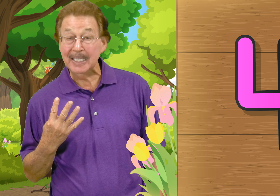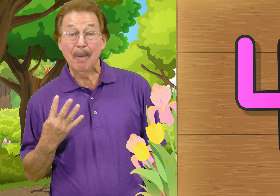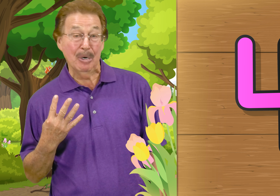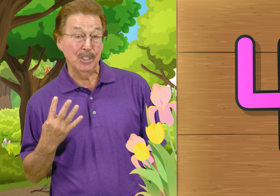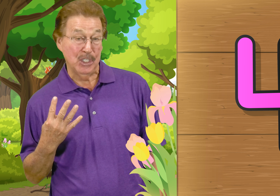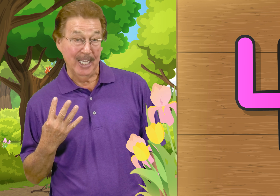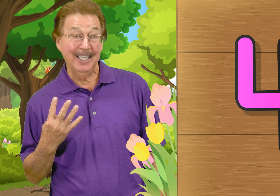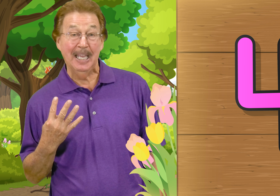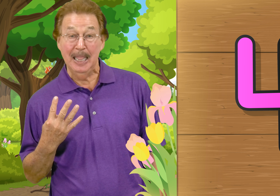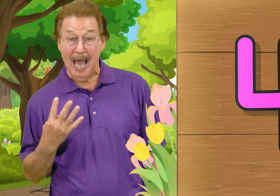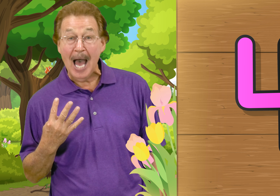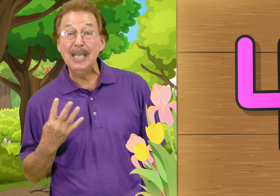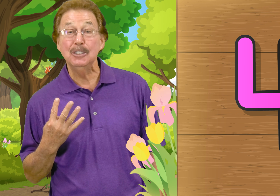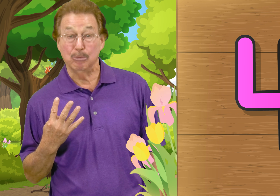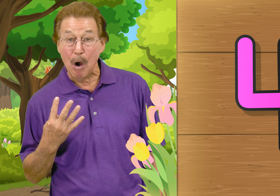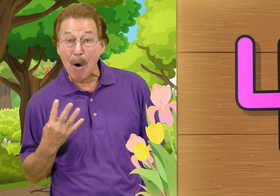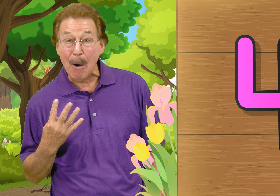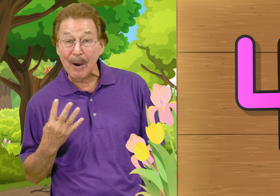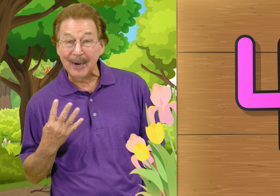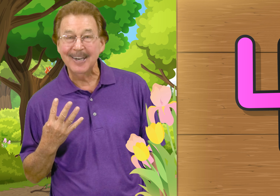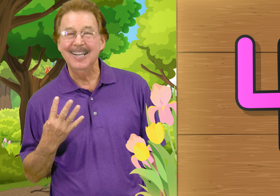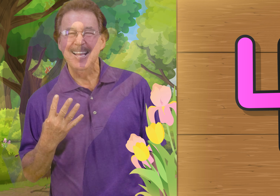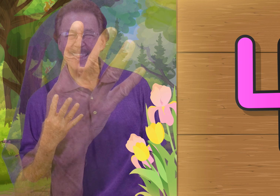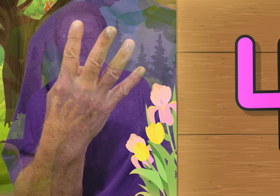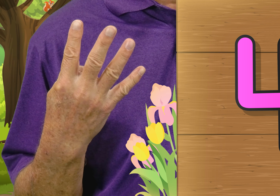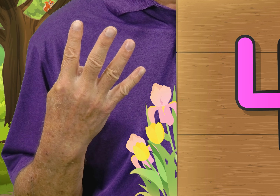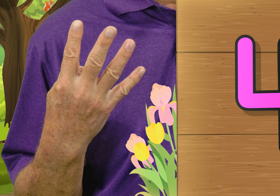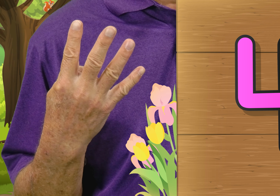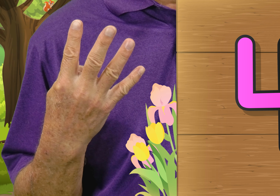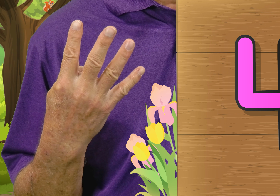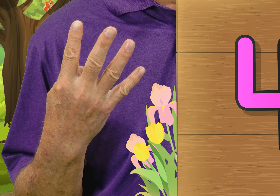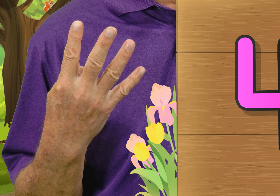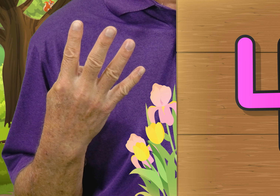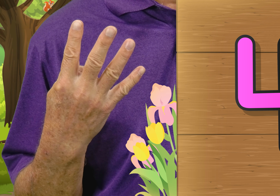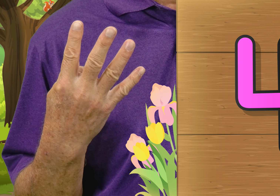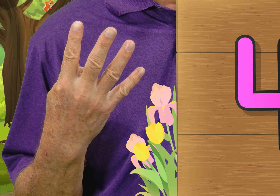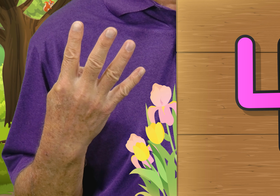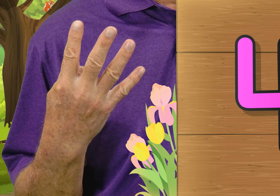Birds sing and lions roar This is how you sign it